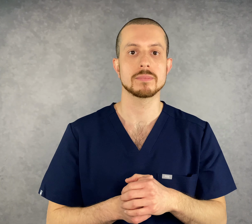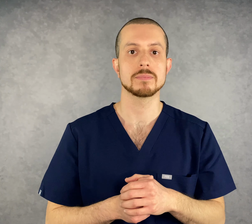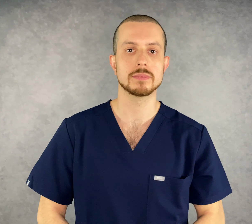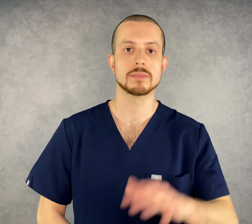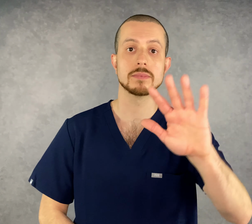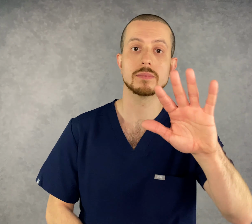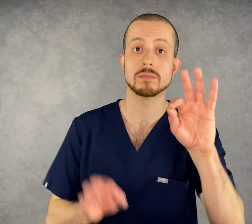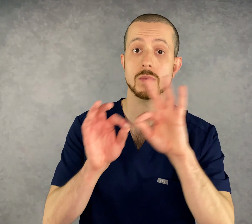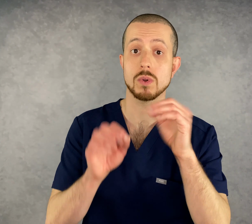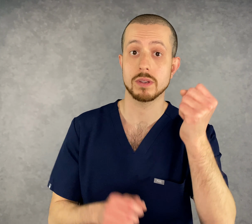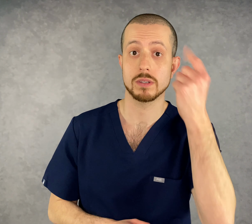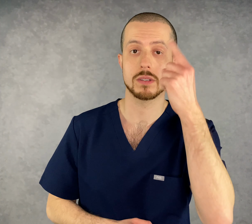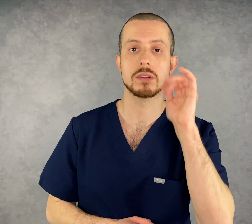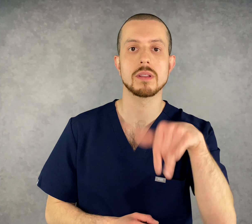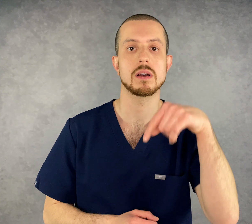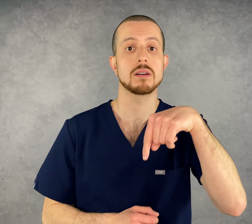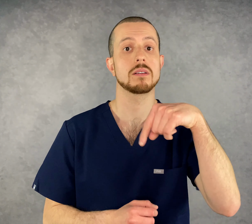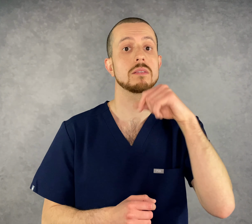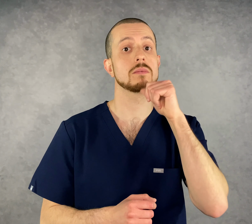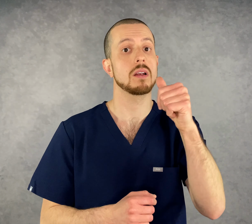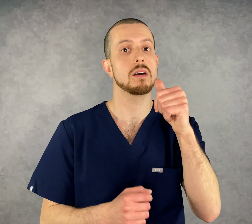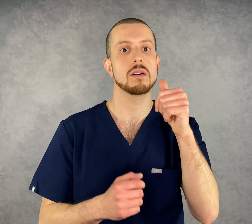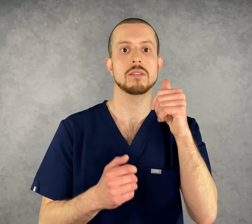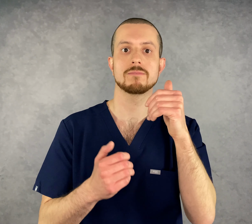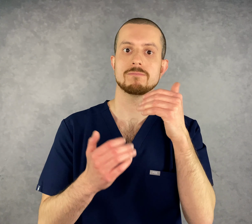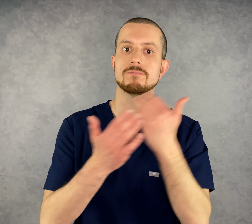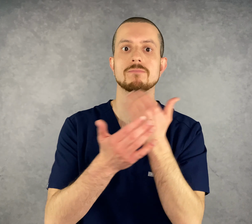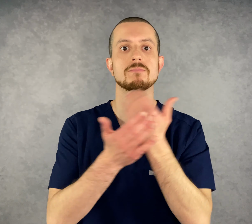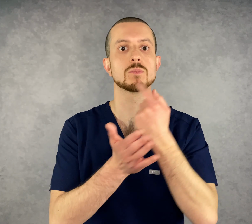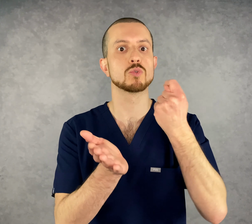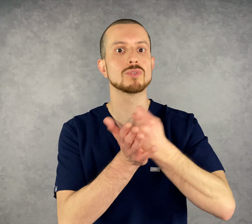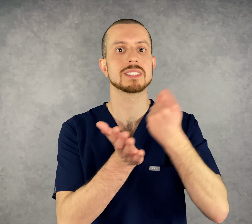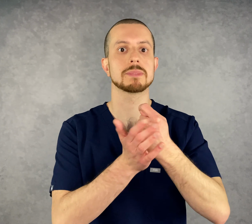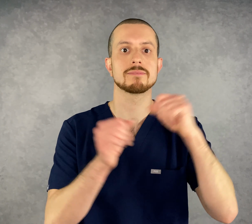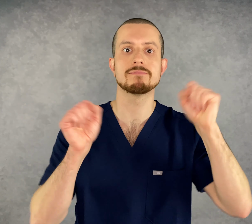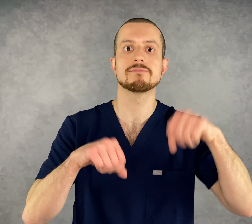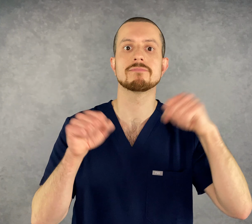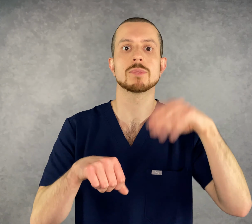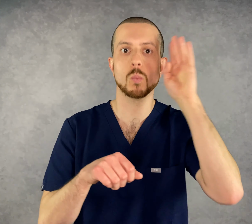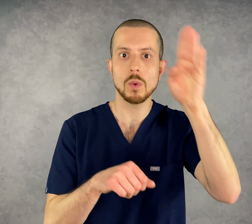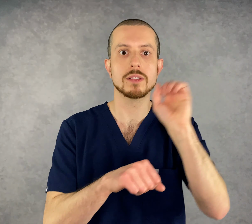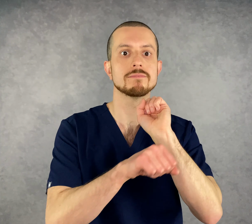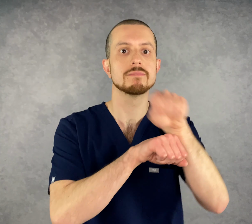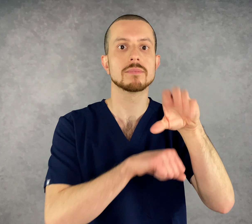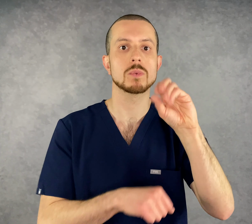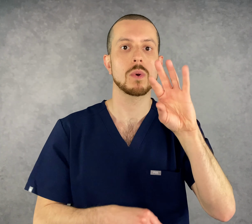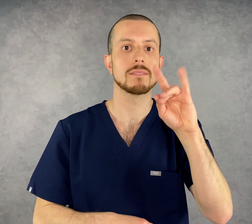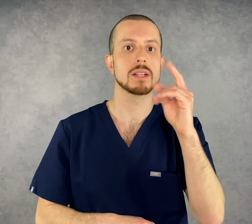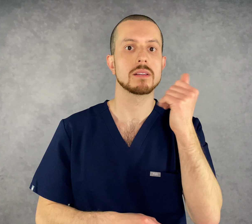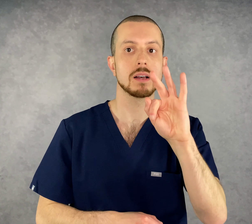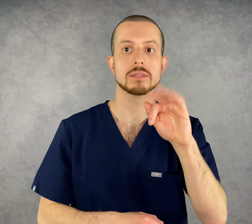It's important to understand this is not some new treatment that will end COVID-19.